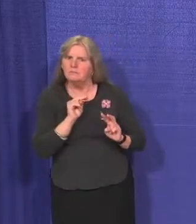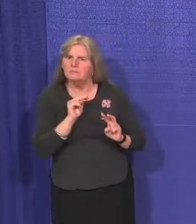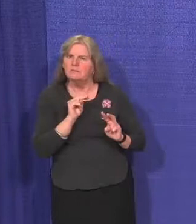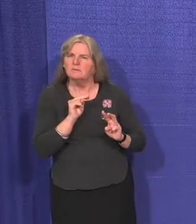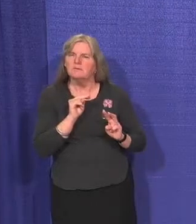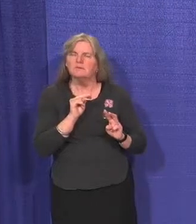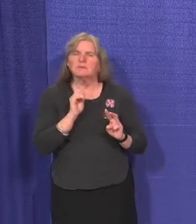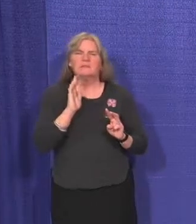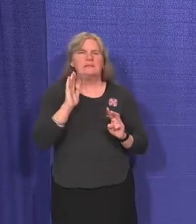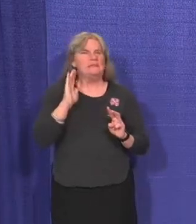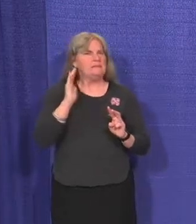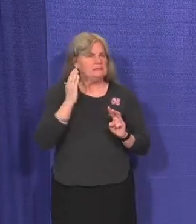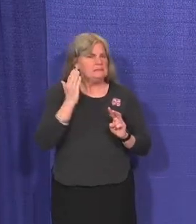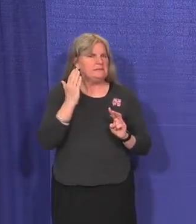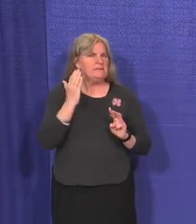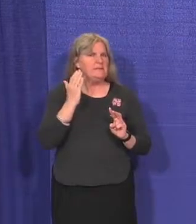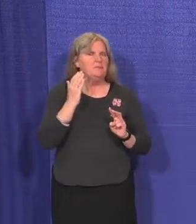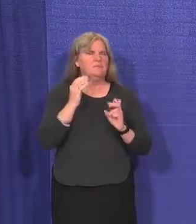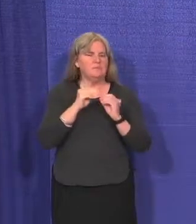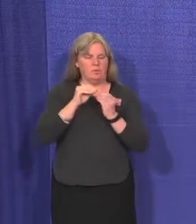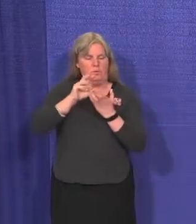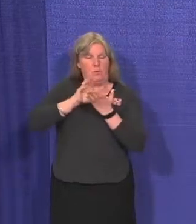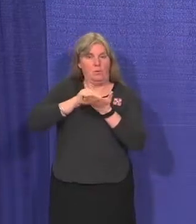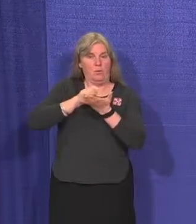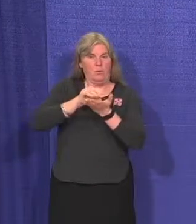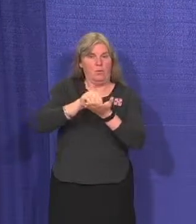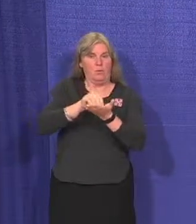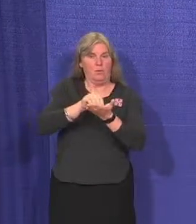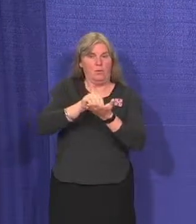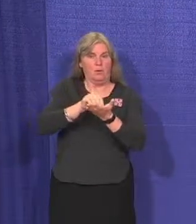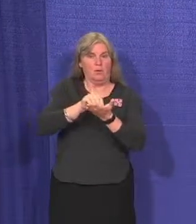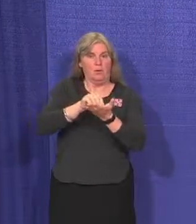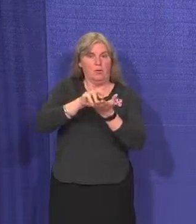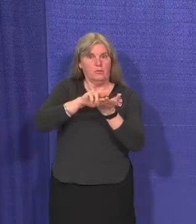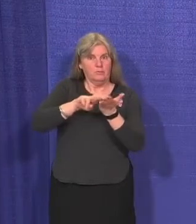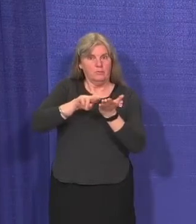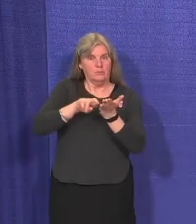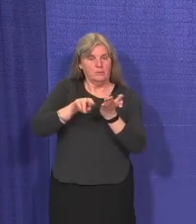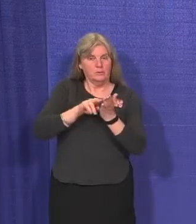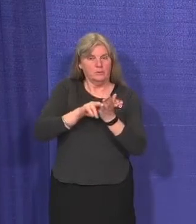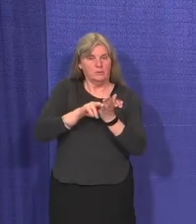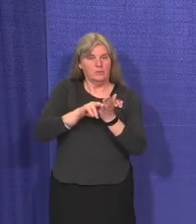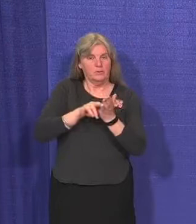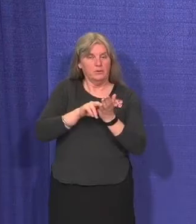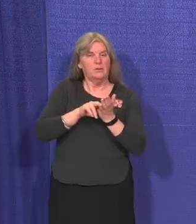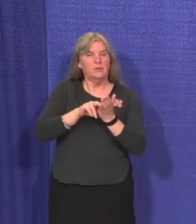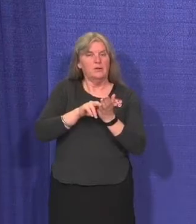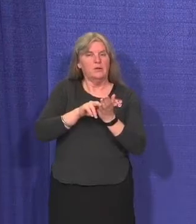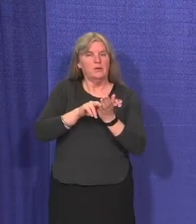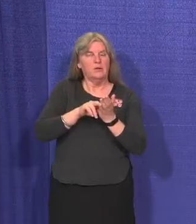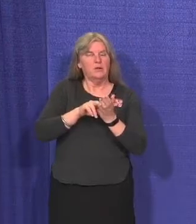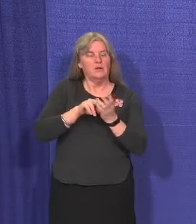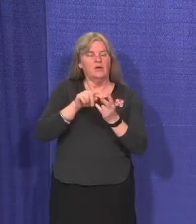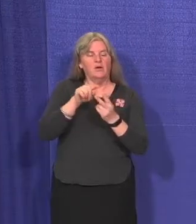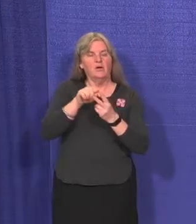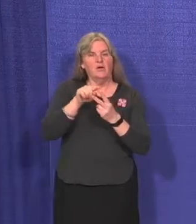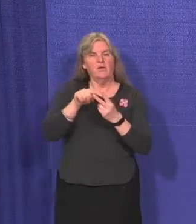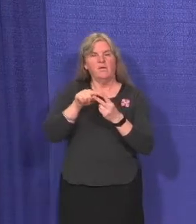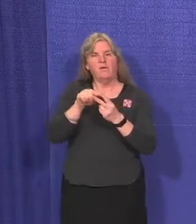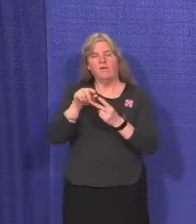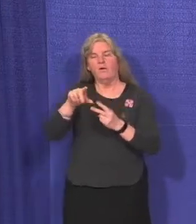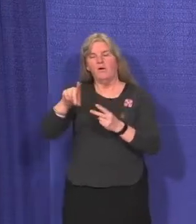hasn't received a vaccine.